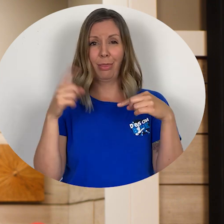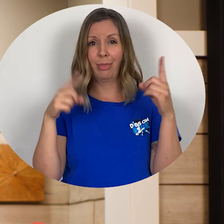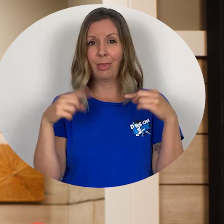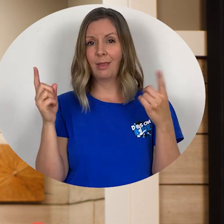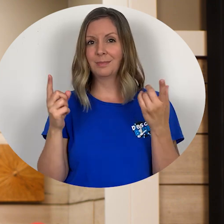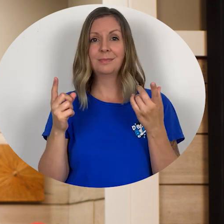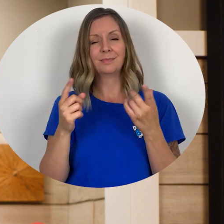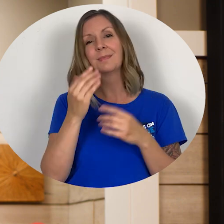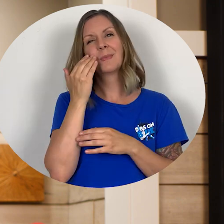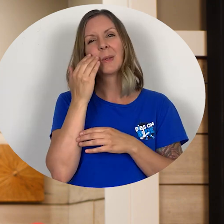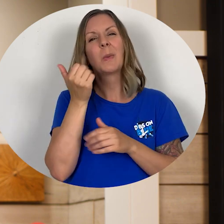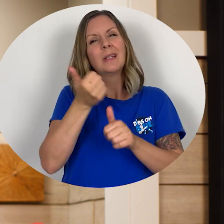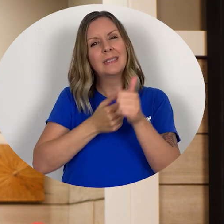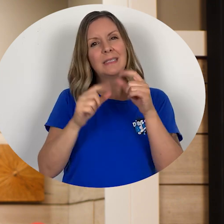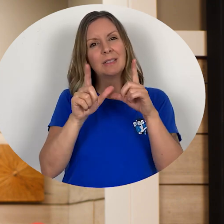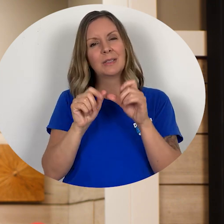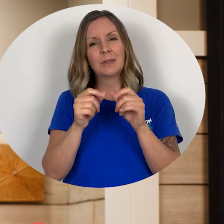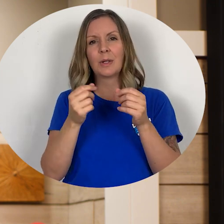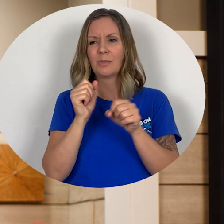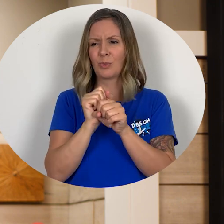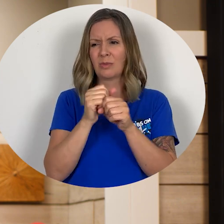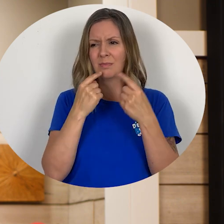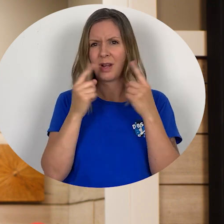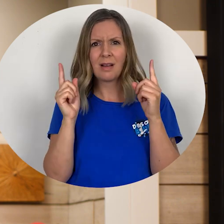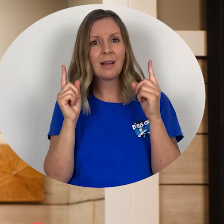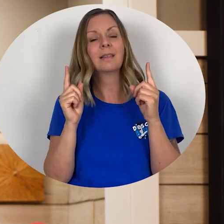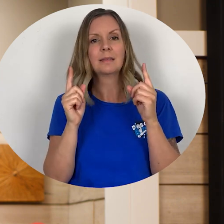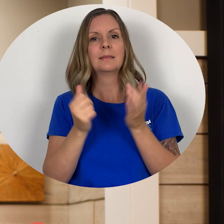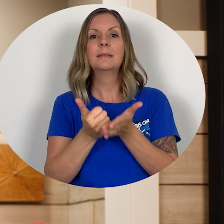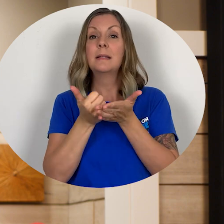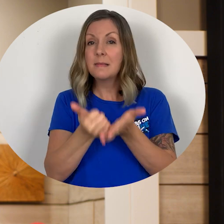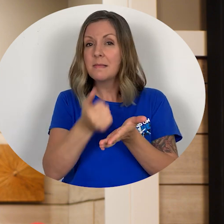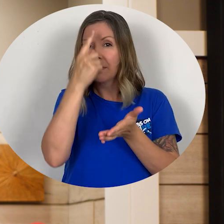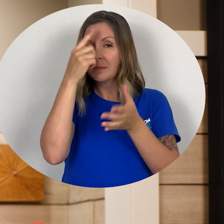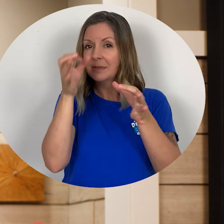a variety of powers and knowing how each of them works will be key to making the important